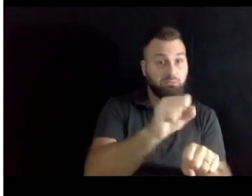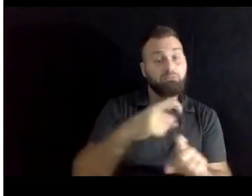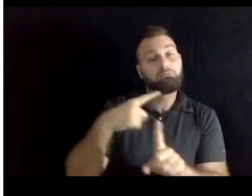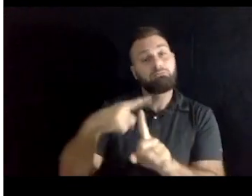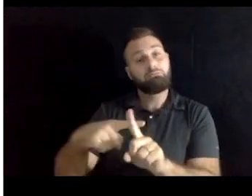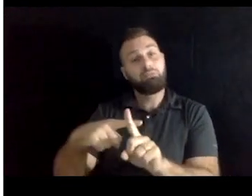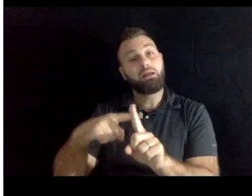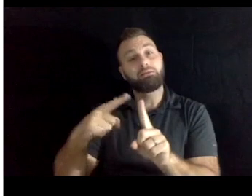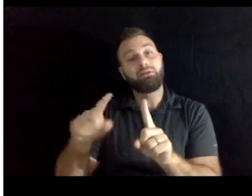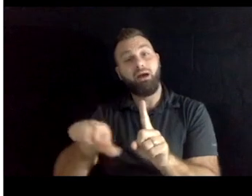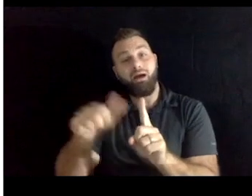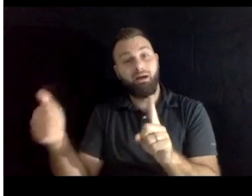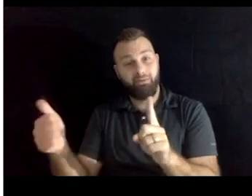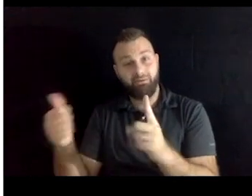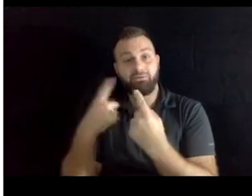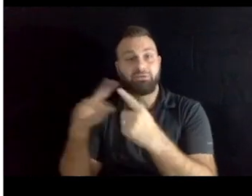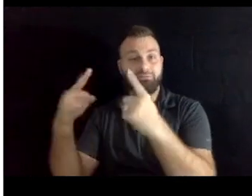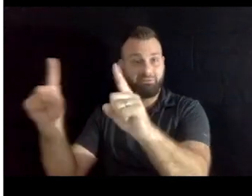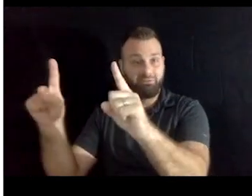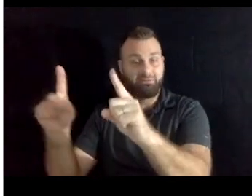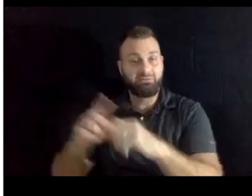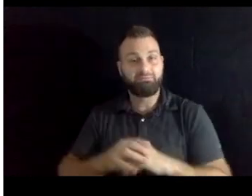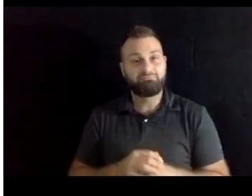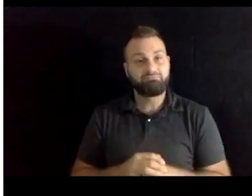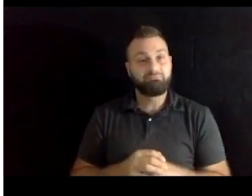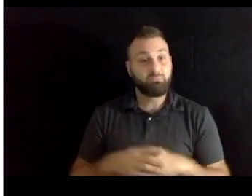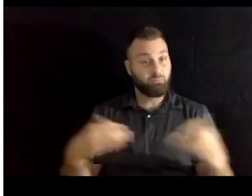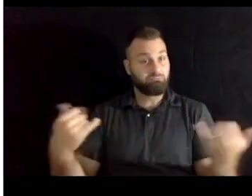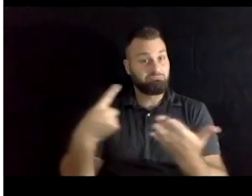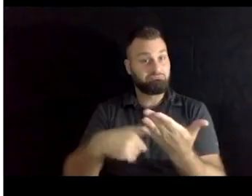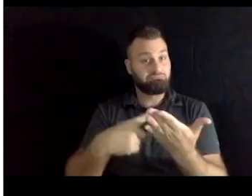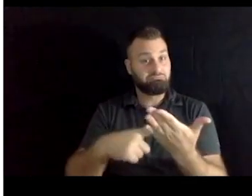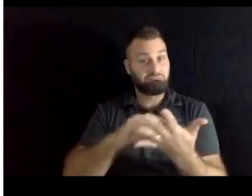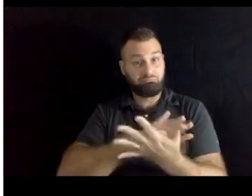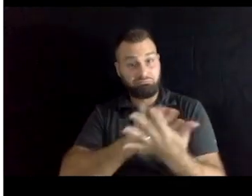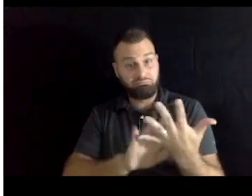so that's not the subject of my talk tonight, and I would encourage you if you're